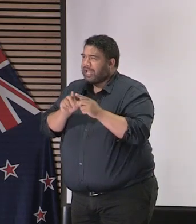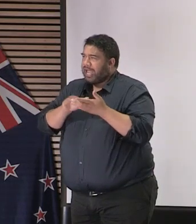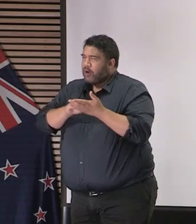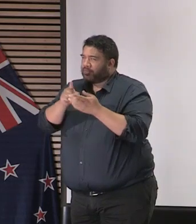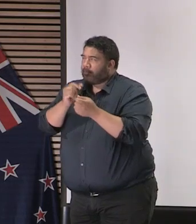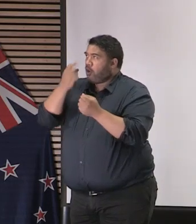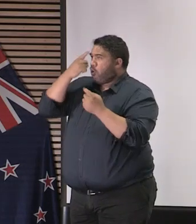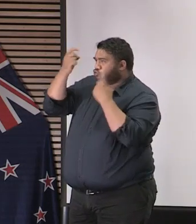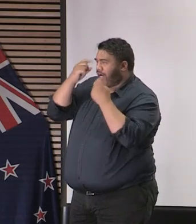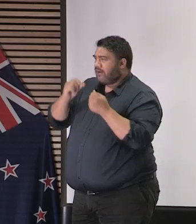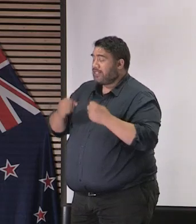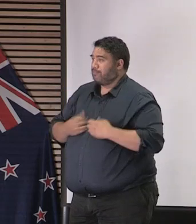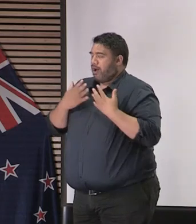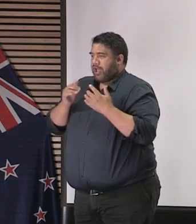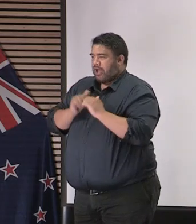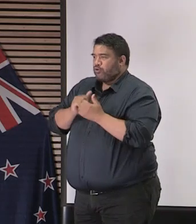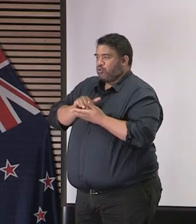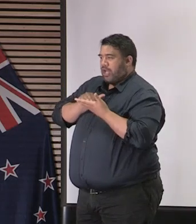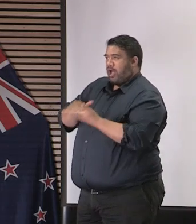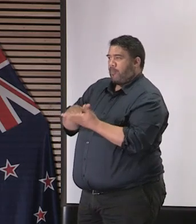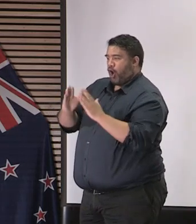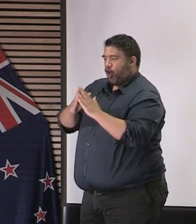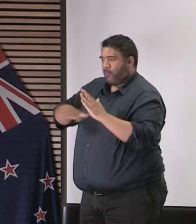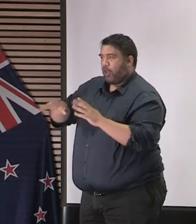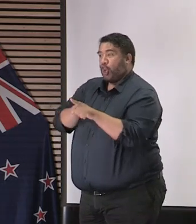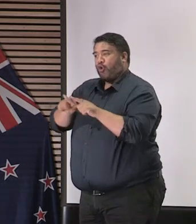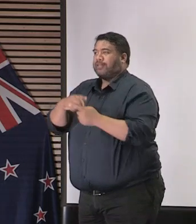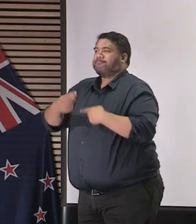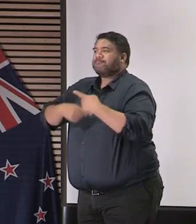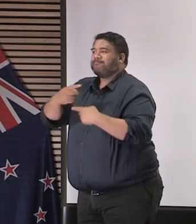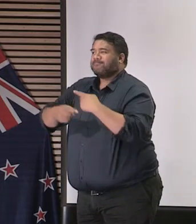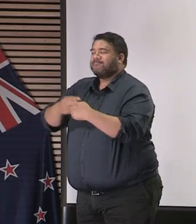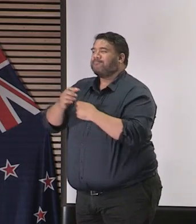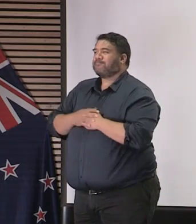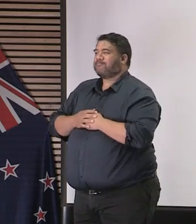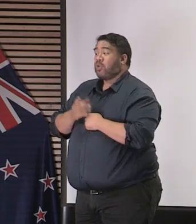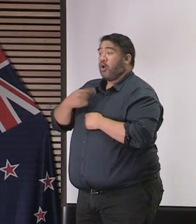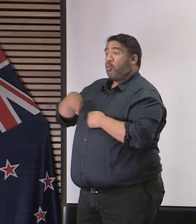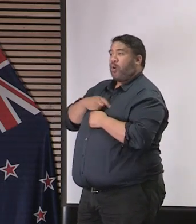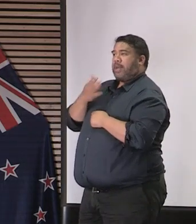for parents to give them ideas and inspiration as to how they can support the learning